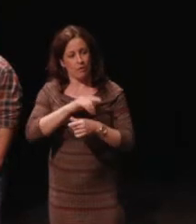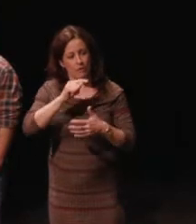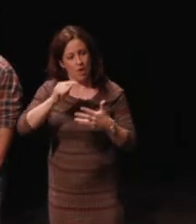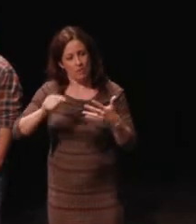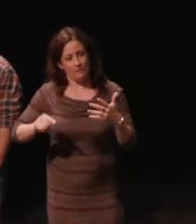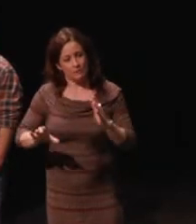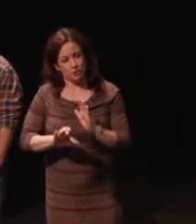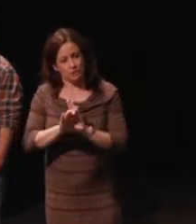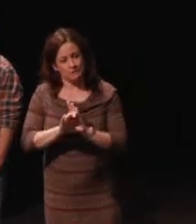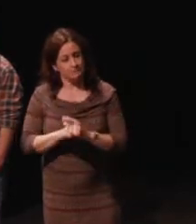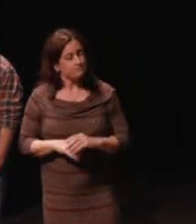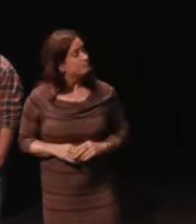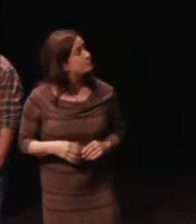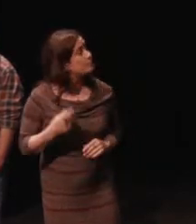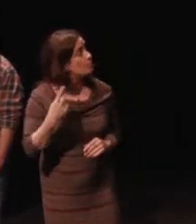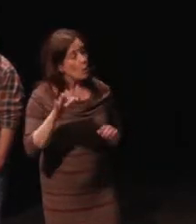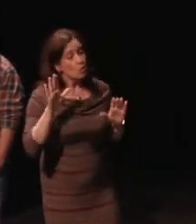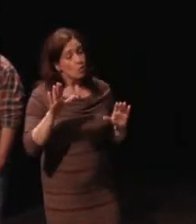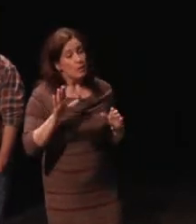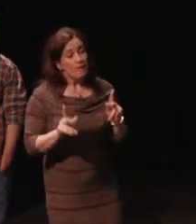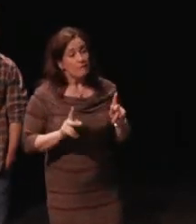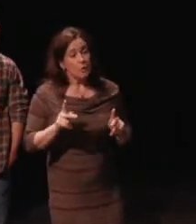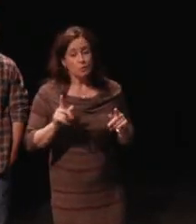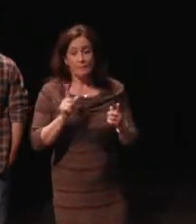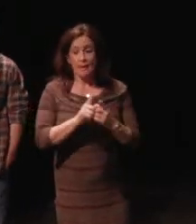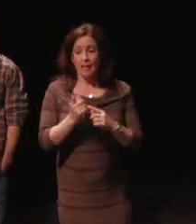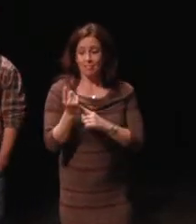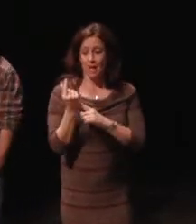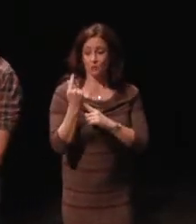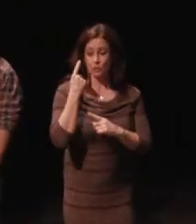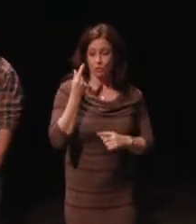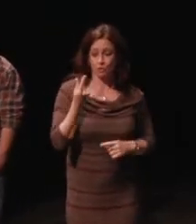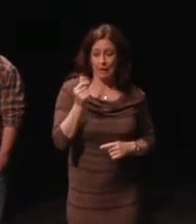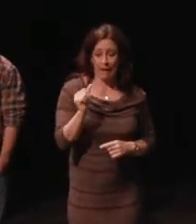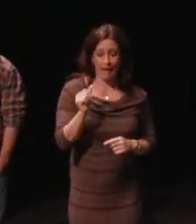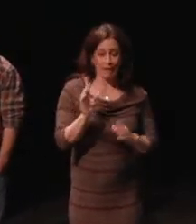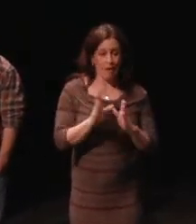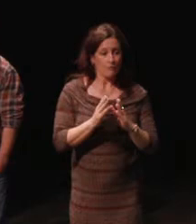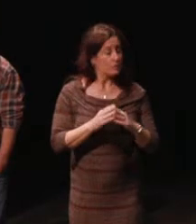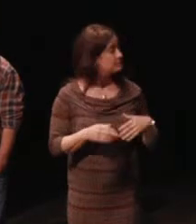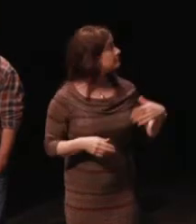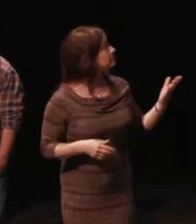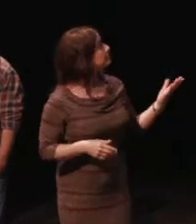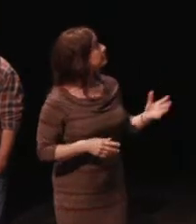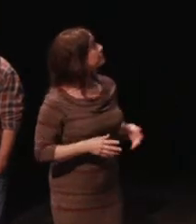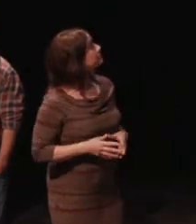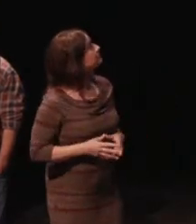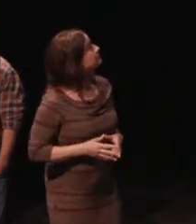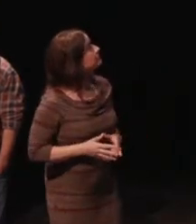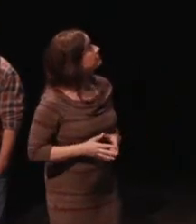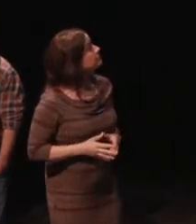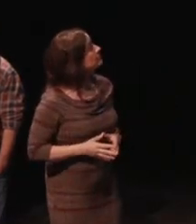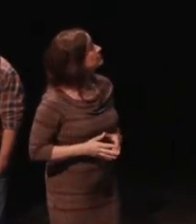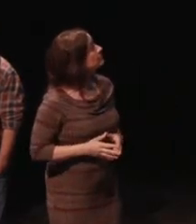One of the great folks that we met last year at the GA conference was Brandon Cole.